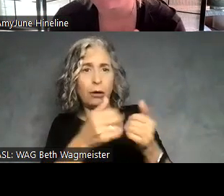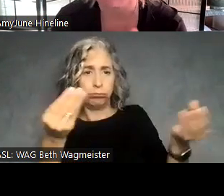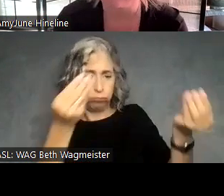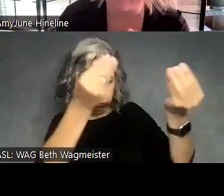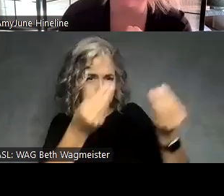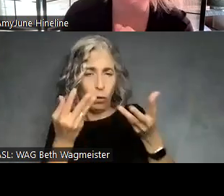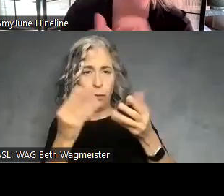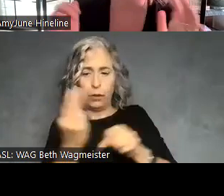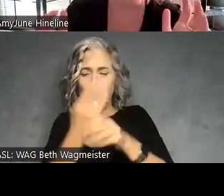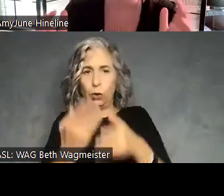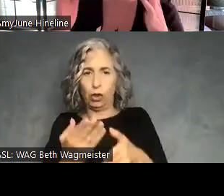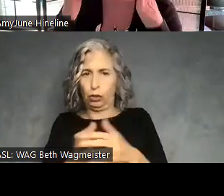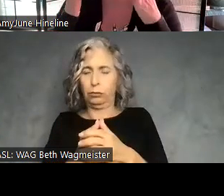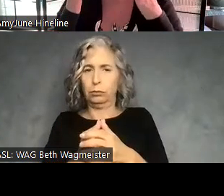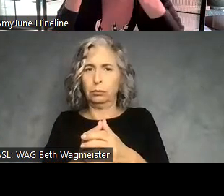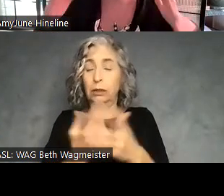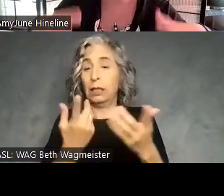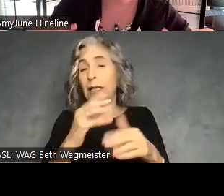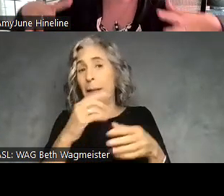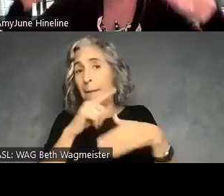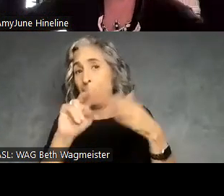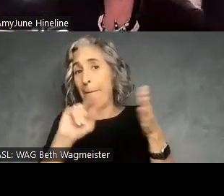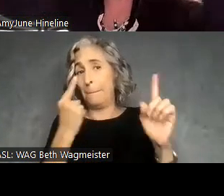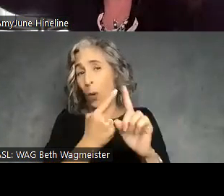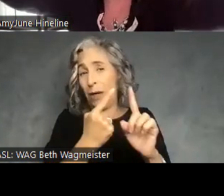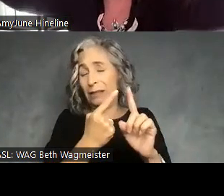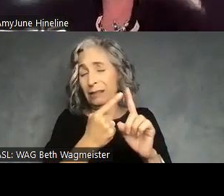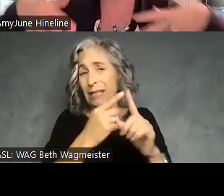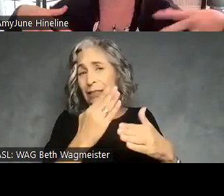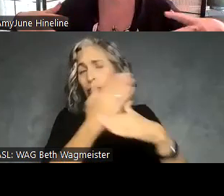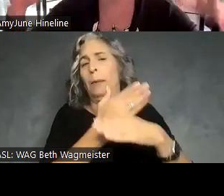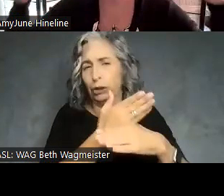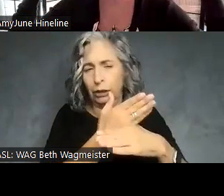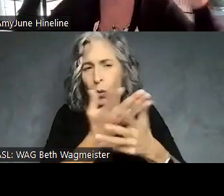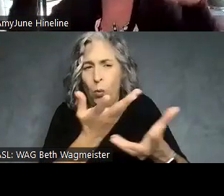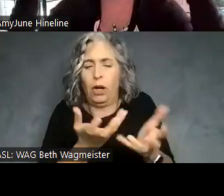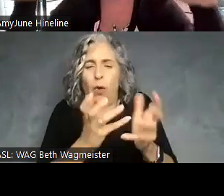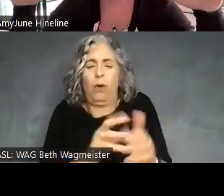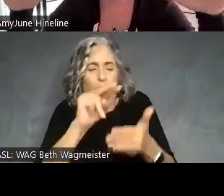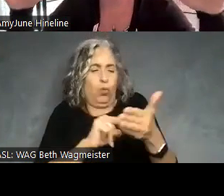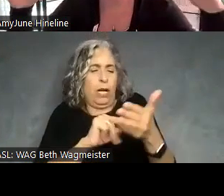to come back. Or maybe it displays information about the progress or completion of a process.